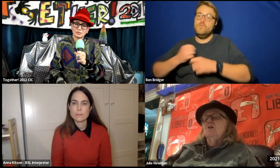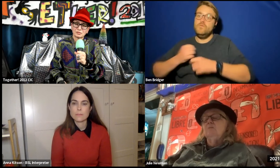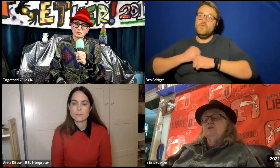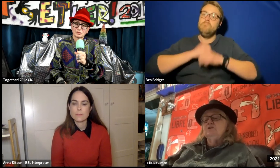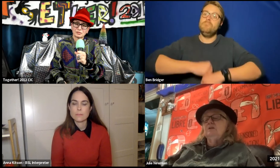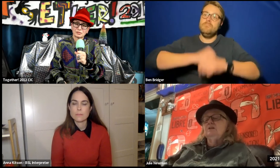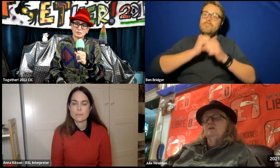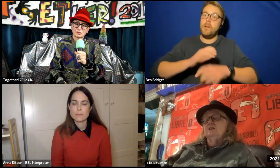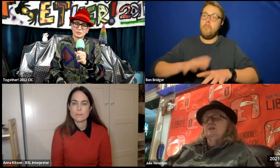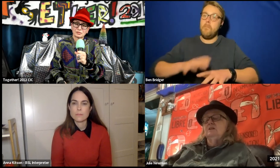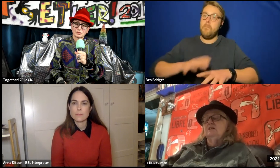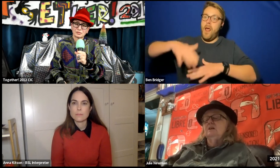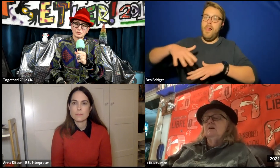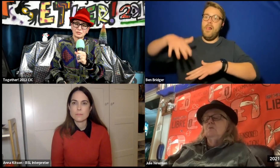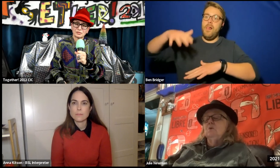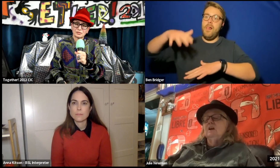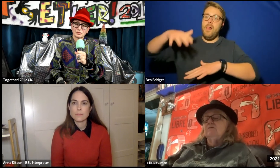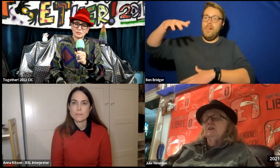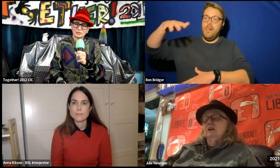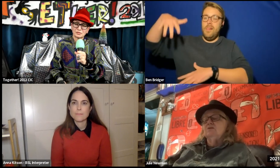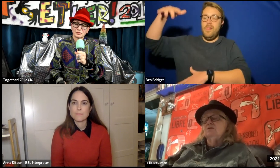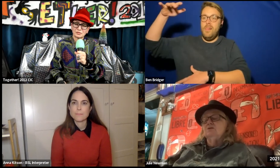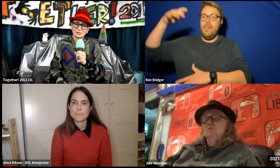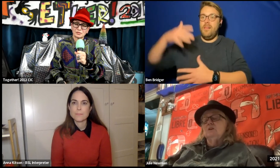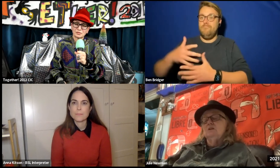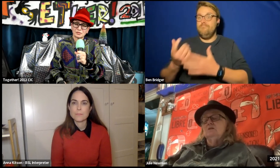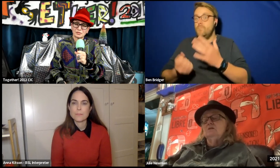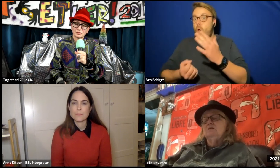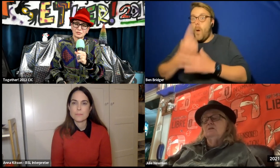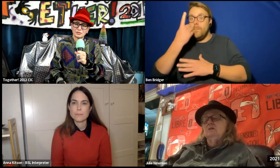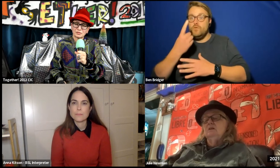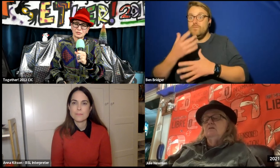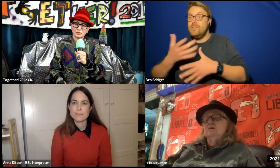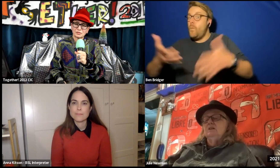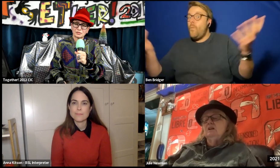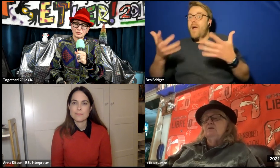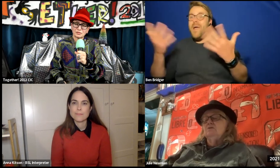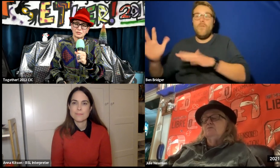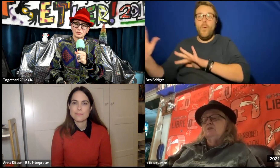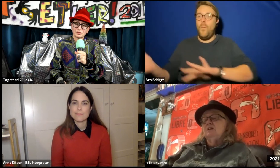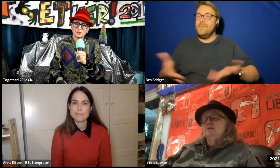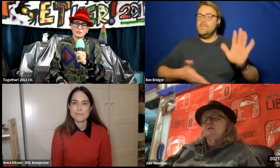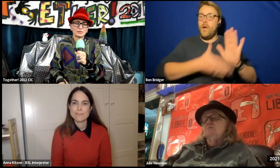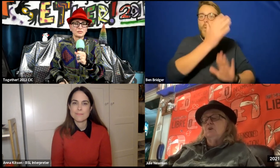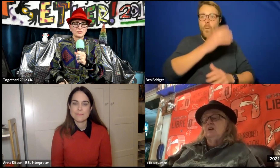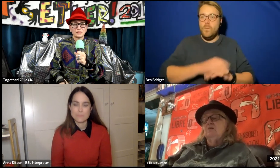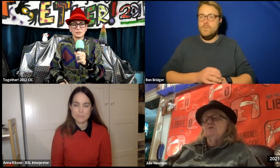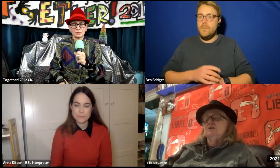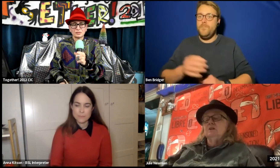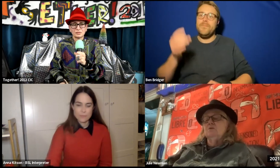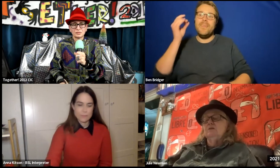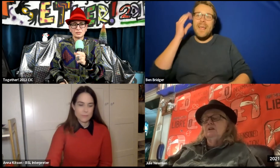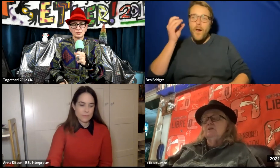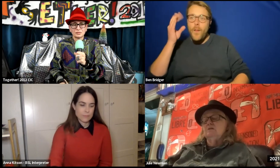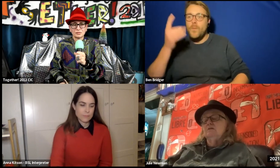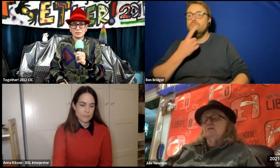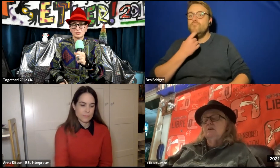Opportunistically wherever catches the wind. The yellows, reds and browns cloak the earth.